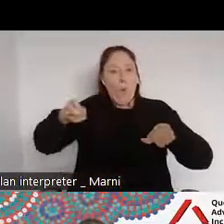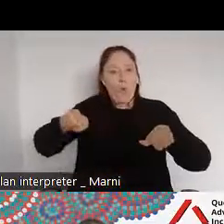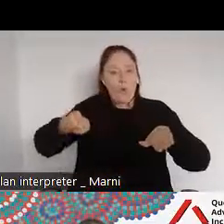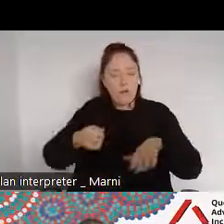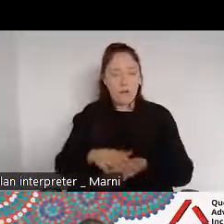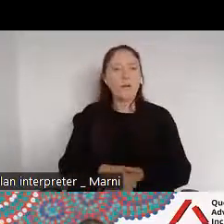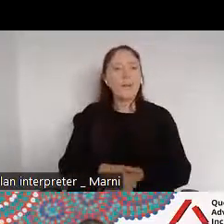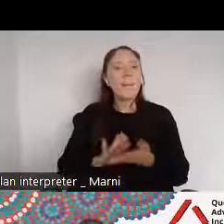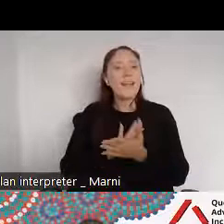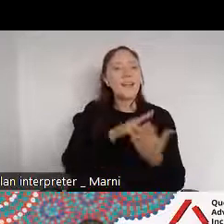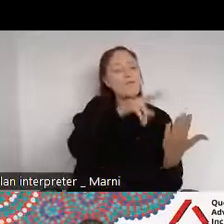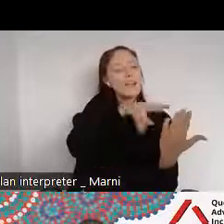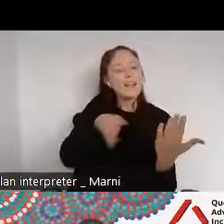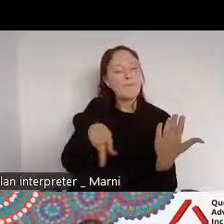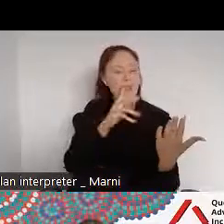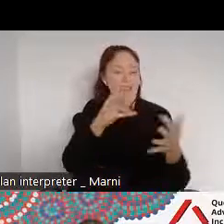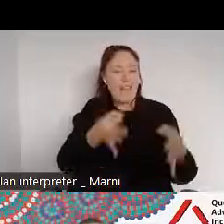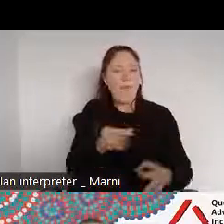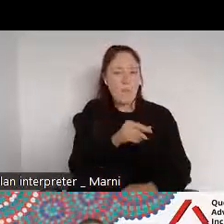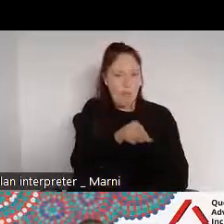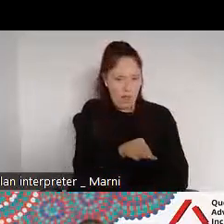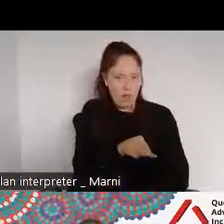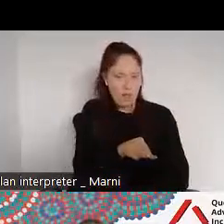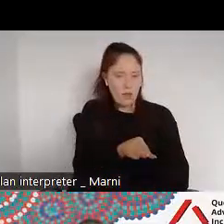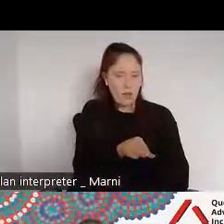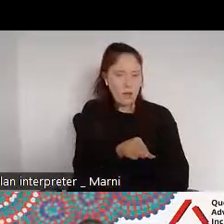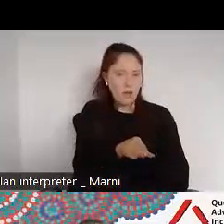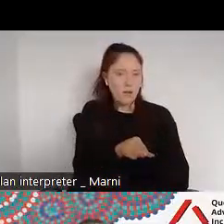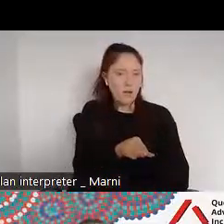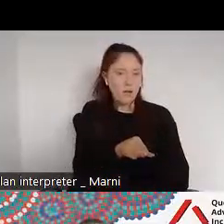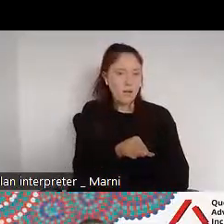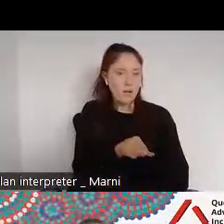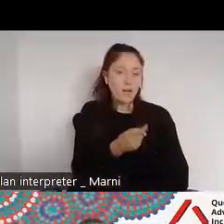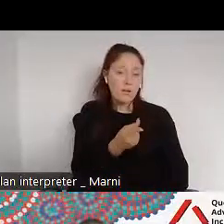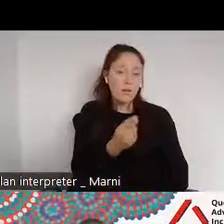It empowers the tribunal to make these orders without complying with certain